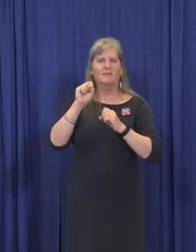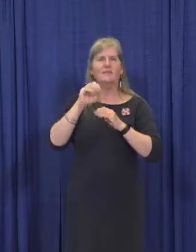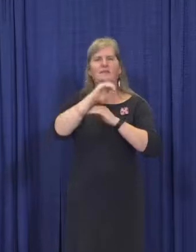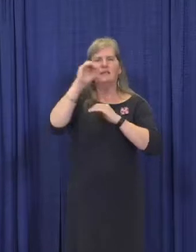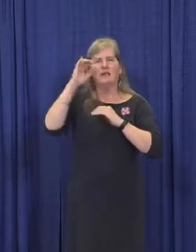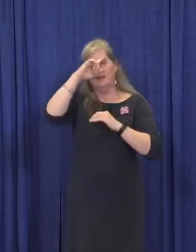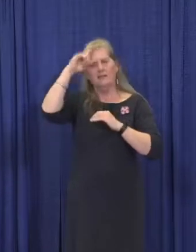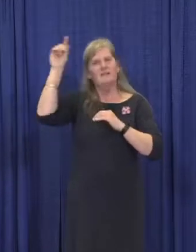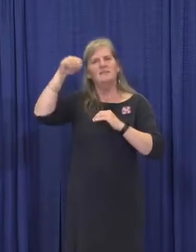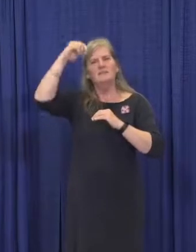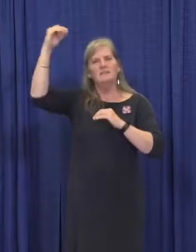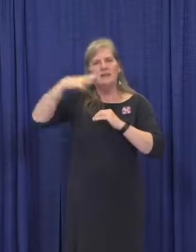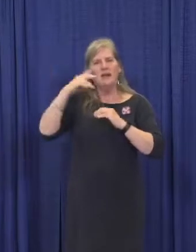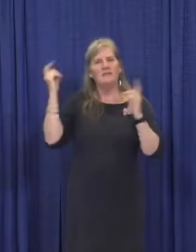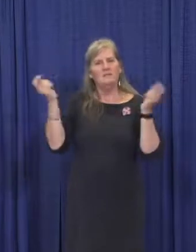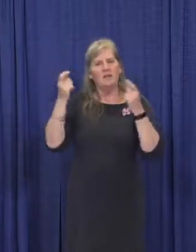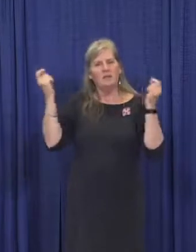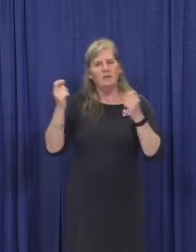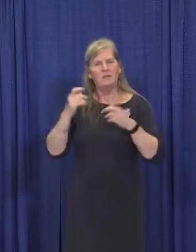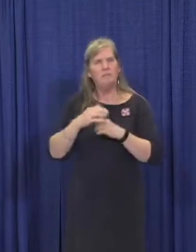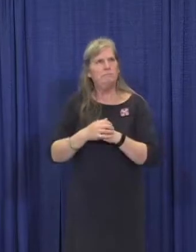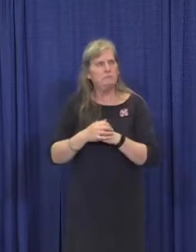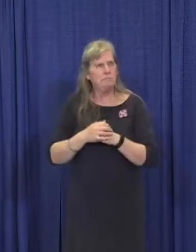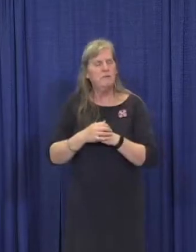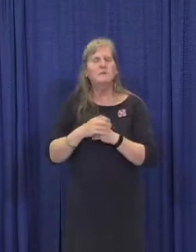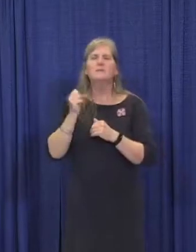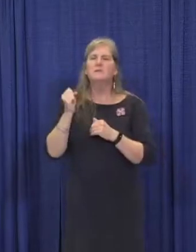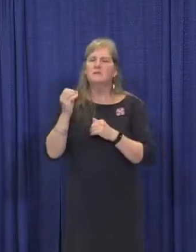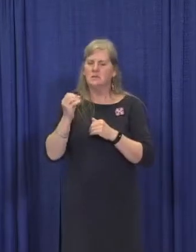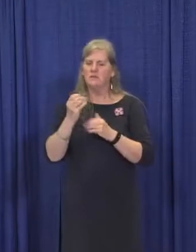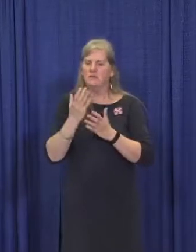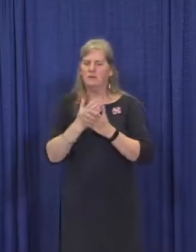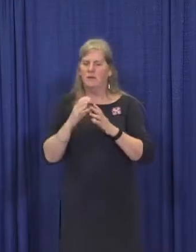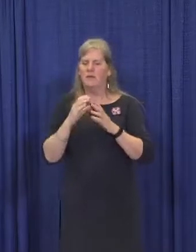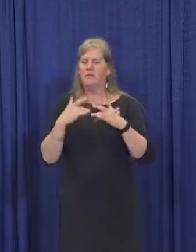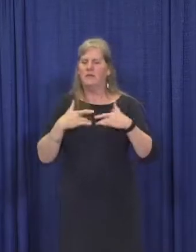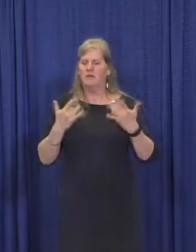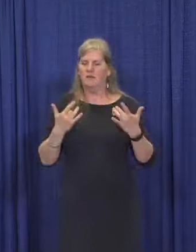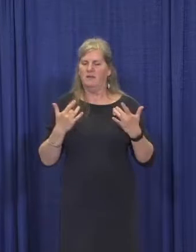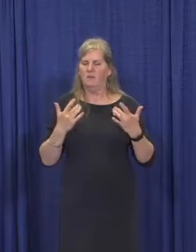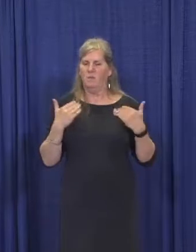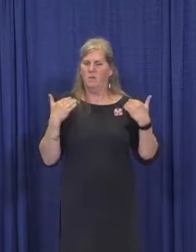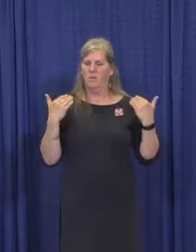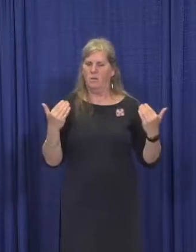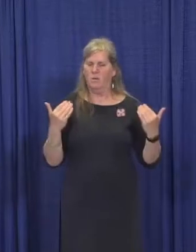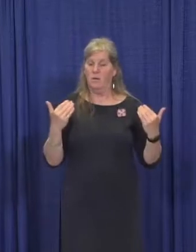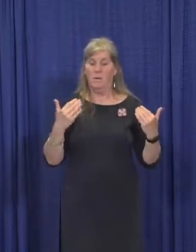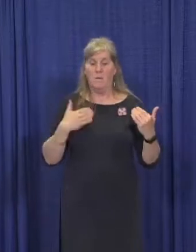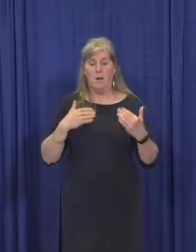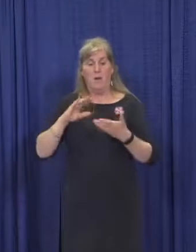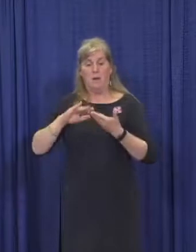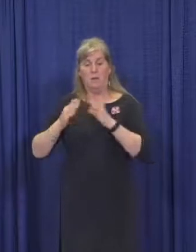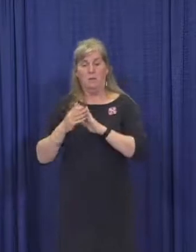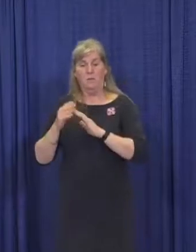solstice. I will reach out to RCMP to coordinate for these gatherings.